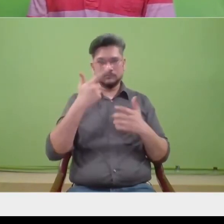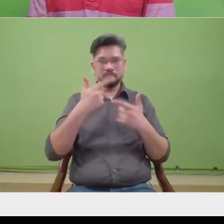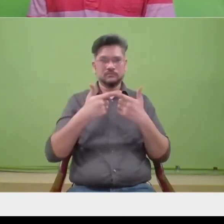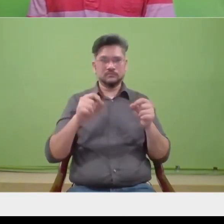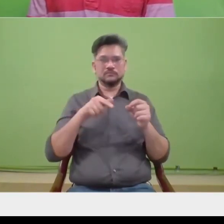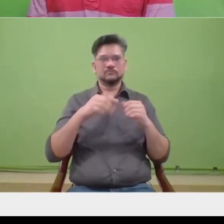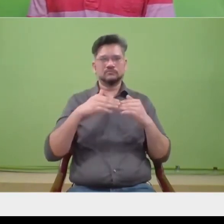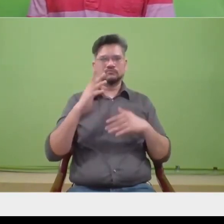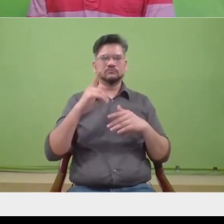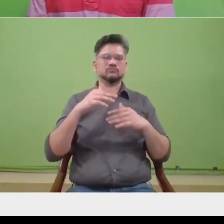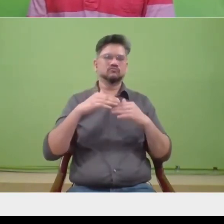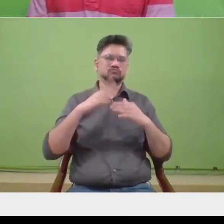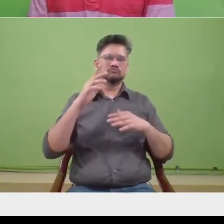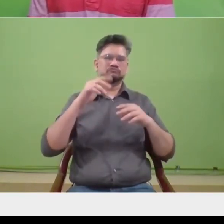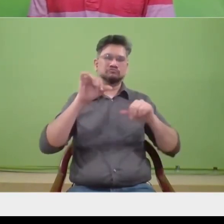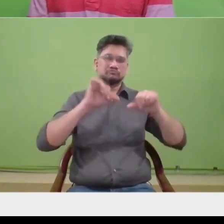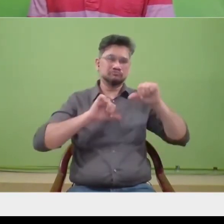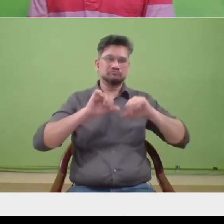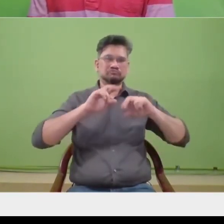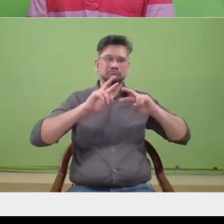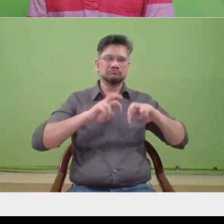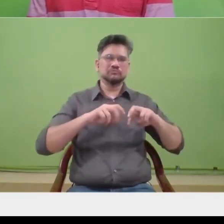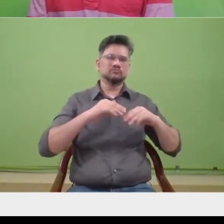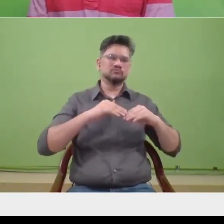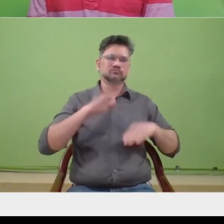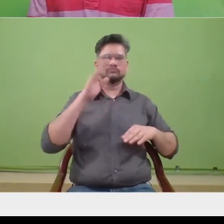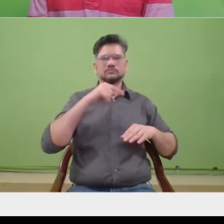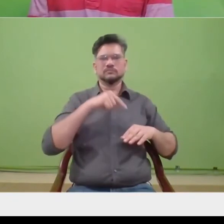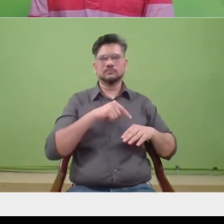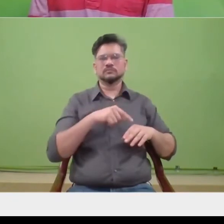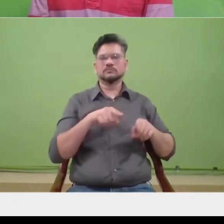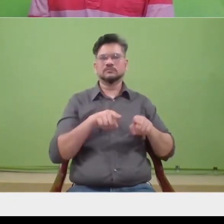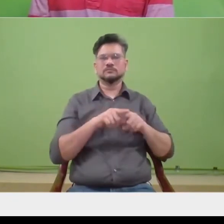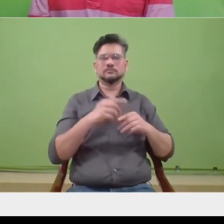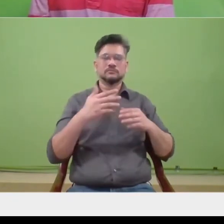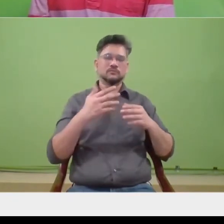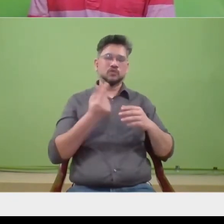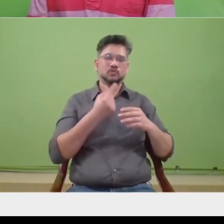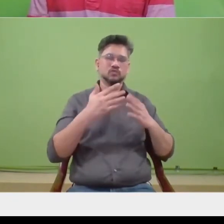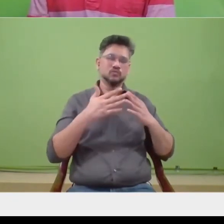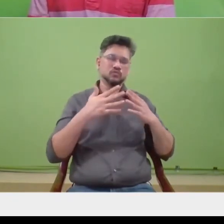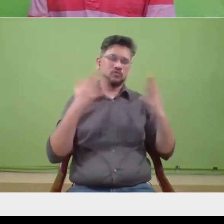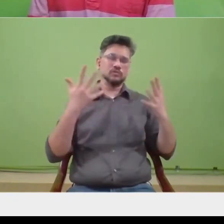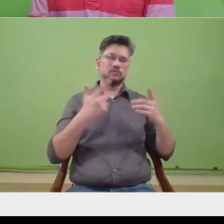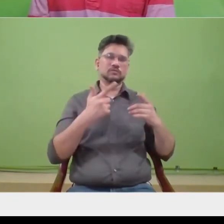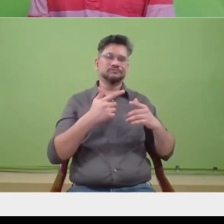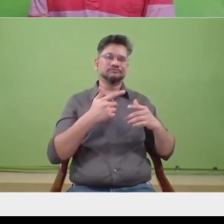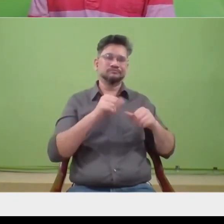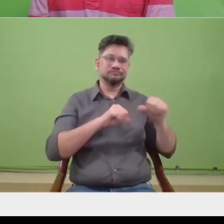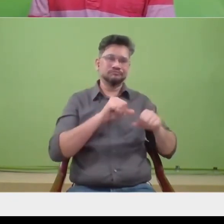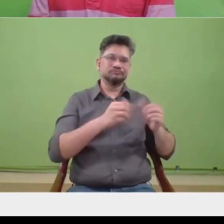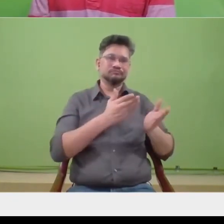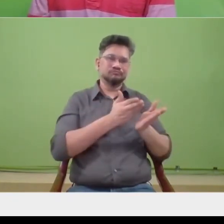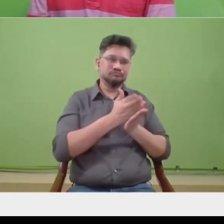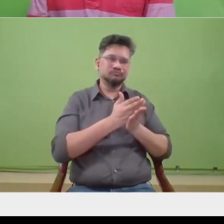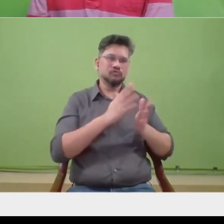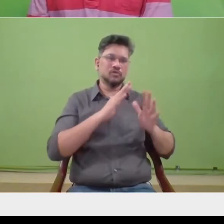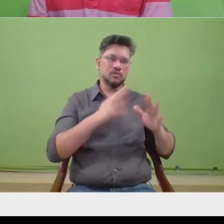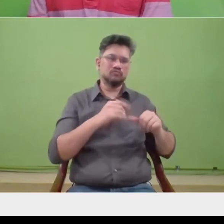discipline you know and it uses lots and lots of methodologies which are scientific not just